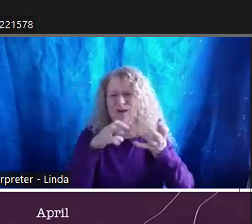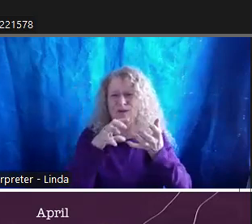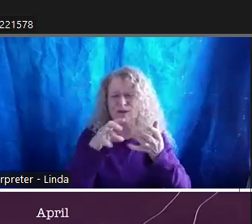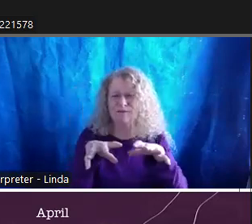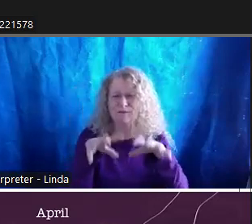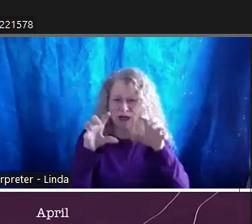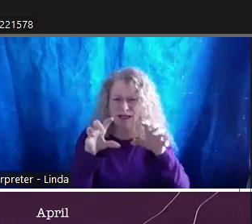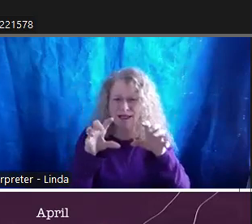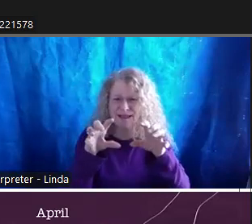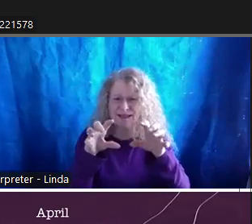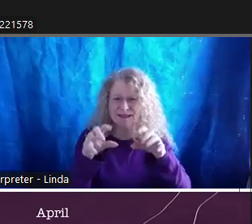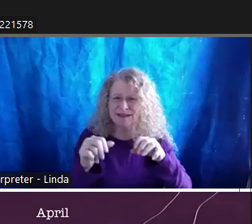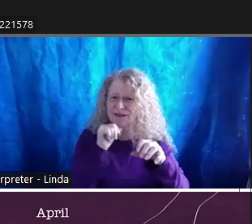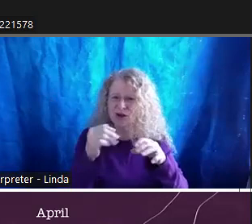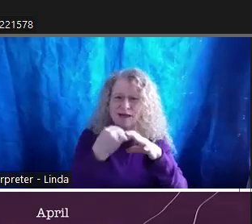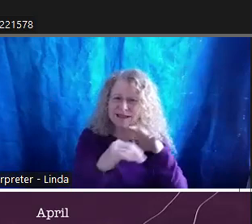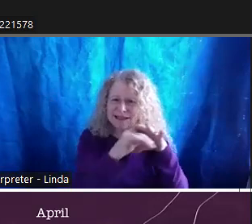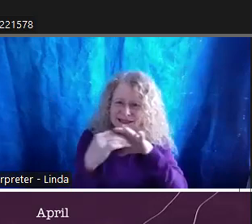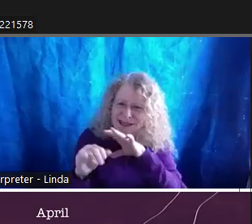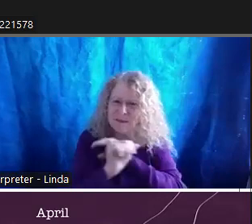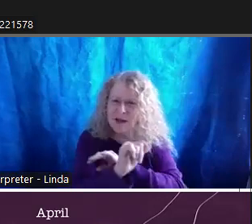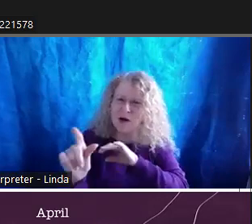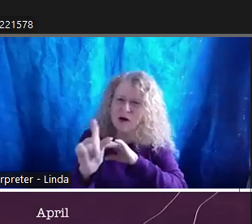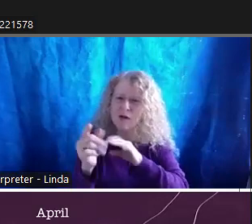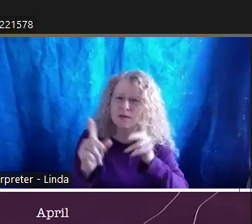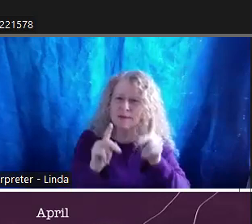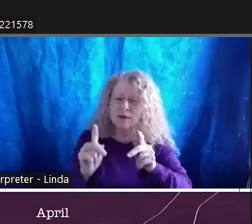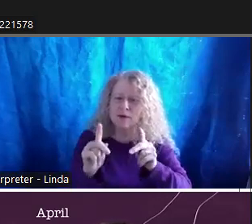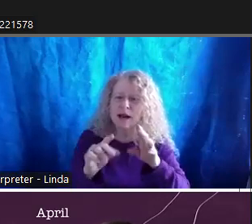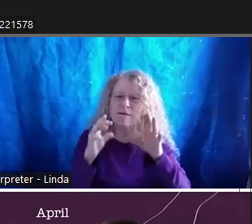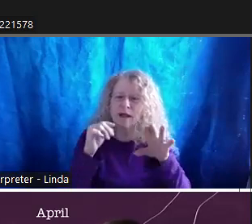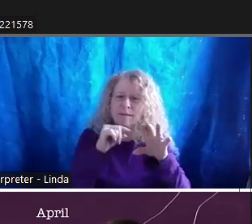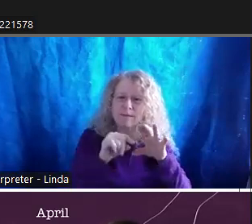NOT E-MAIL EVERYBODY, AND THERE IS A LOT OF BOUNCE BACKS AND ALL SORTS OF FUN STUFF.